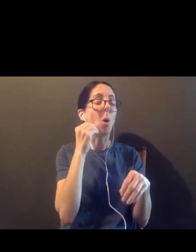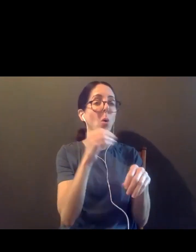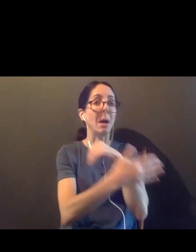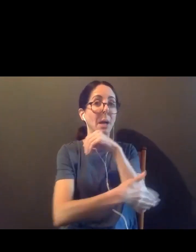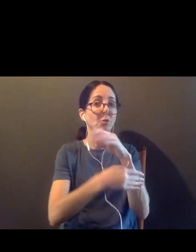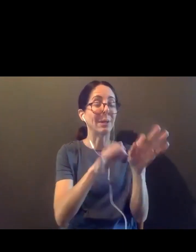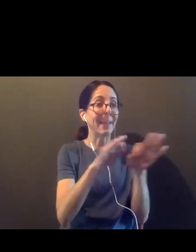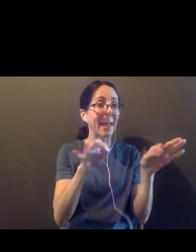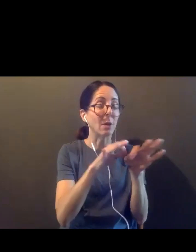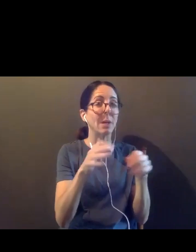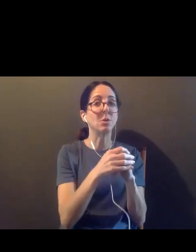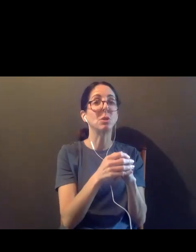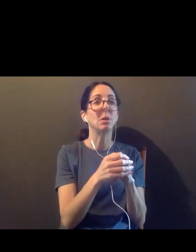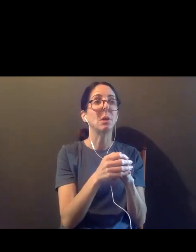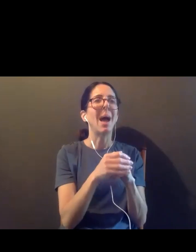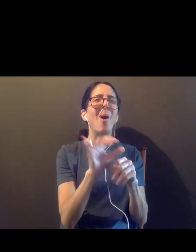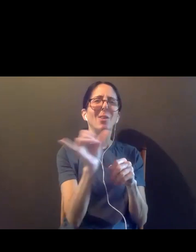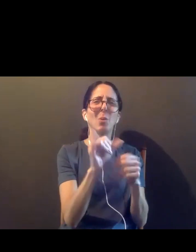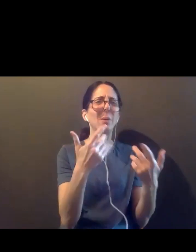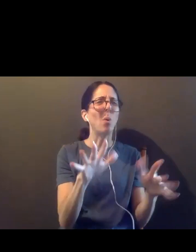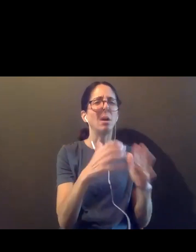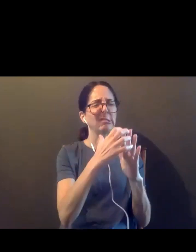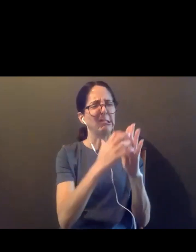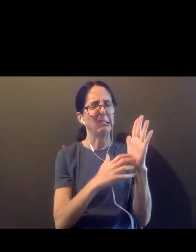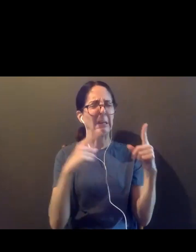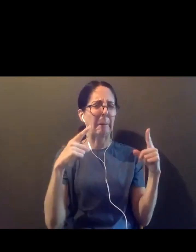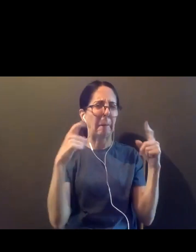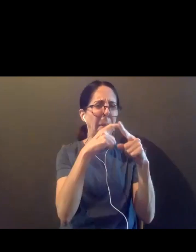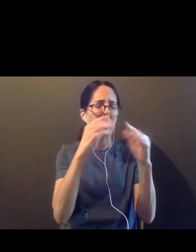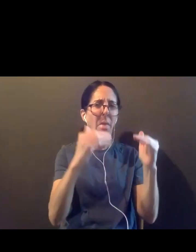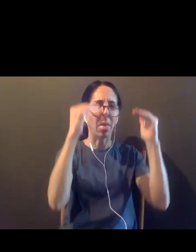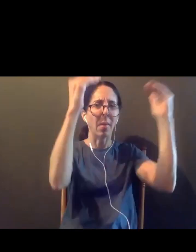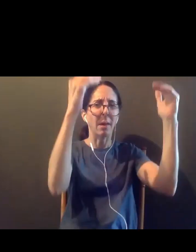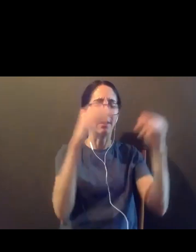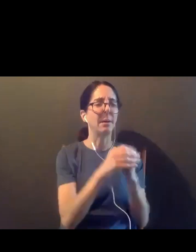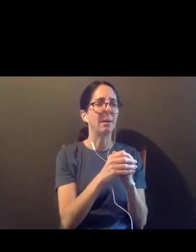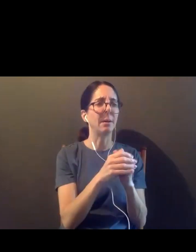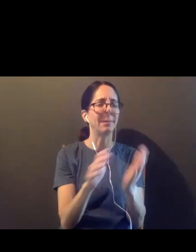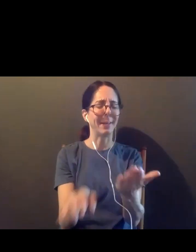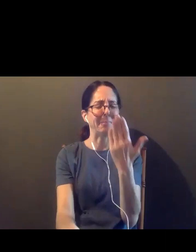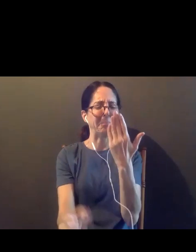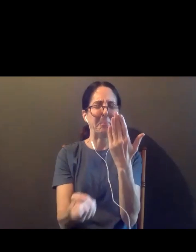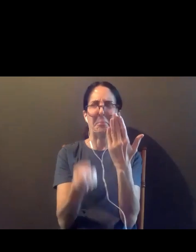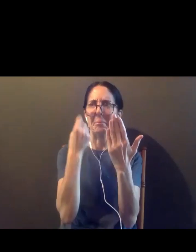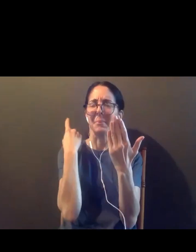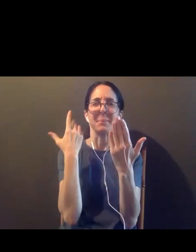sense, and things aren’t written at so complicated in academic terms that no one knows what you are trying to achieve.